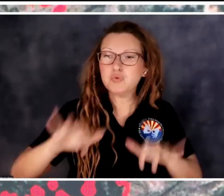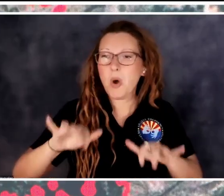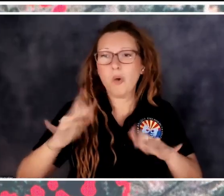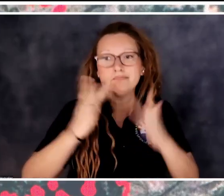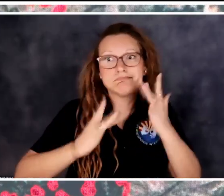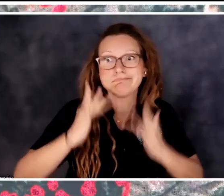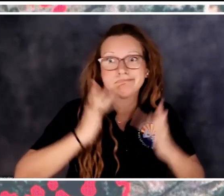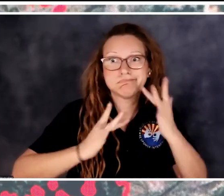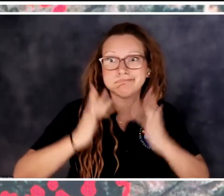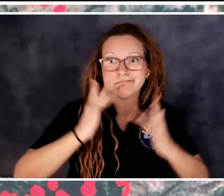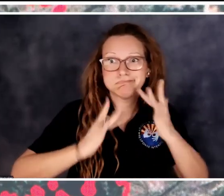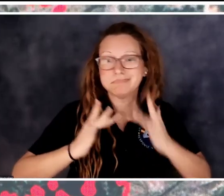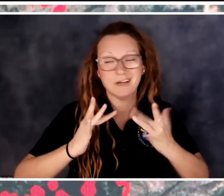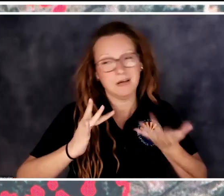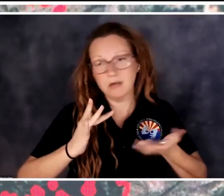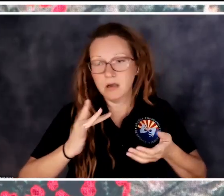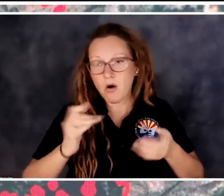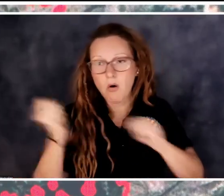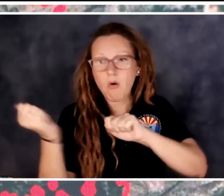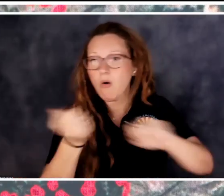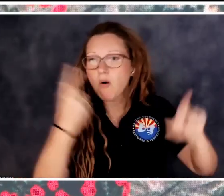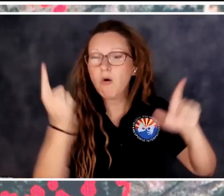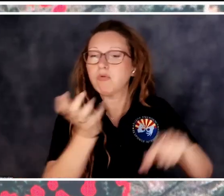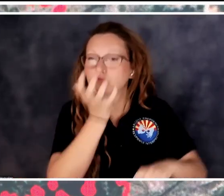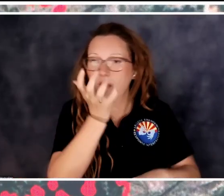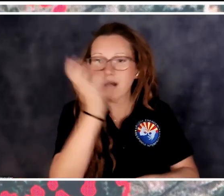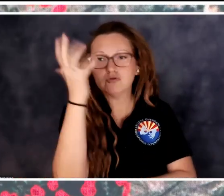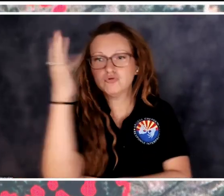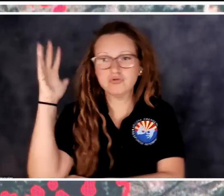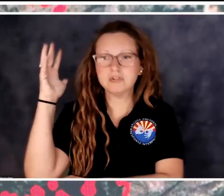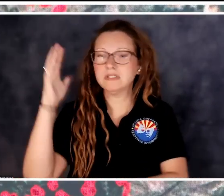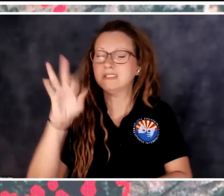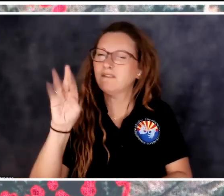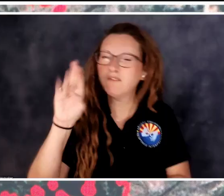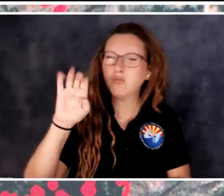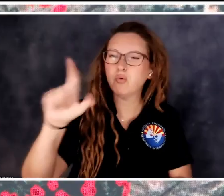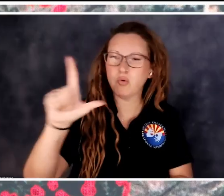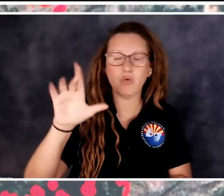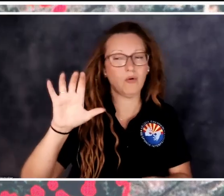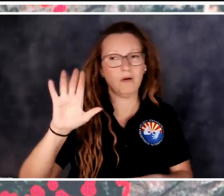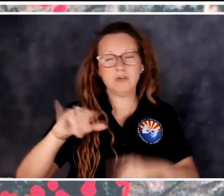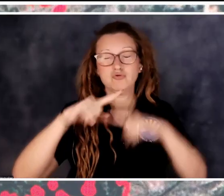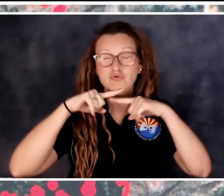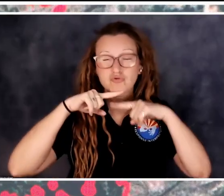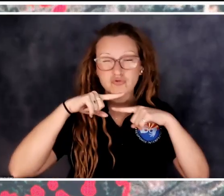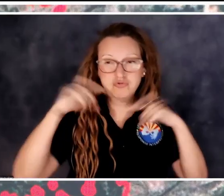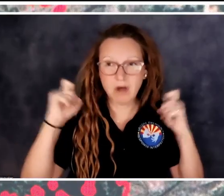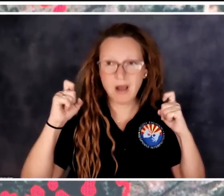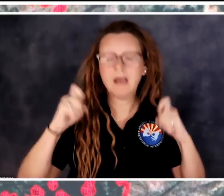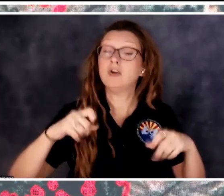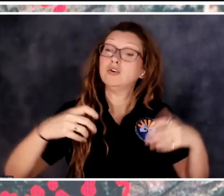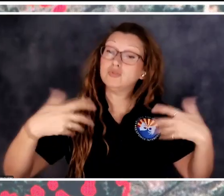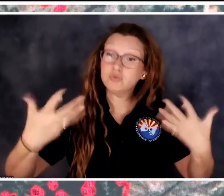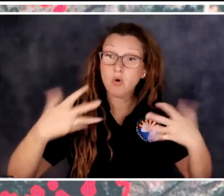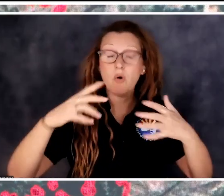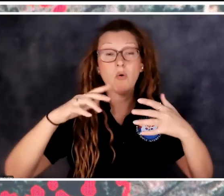and they came in very dry. And a rain event like what we saw yesterday where it all comes at once